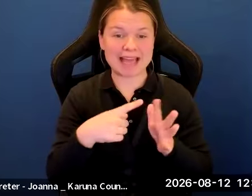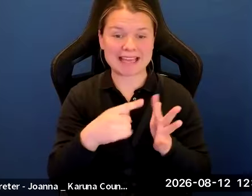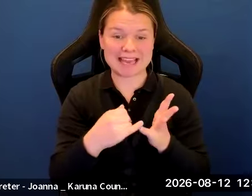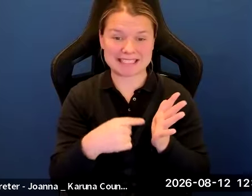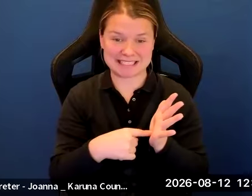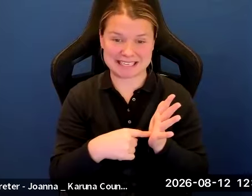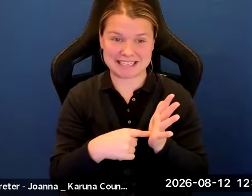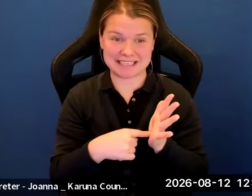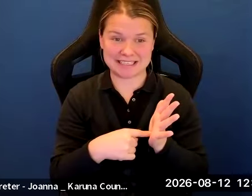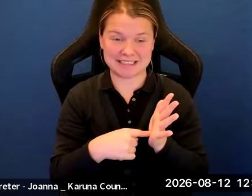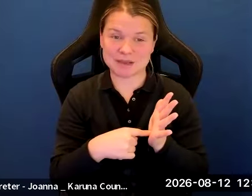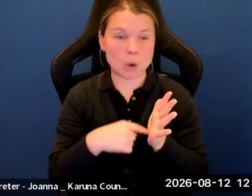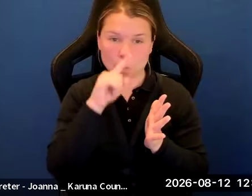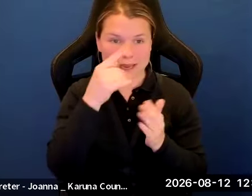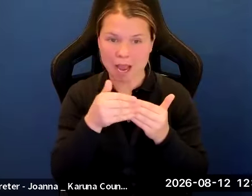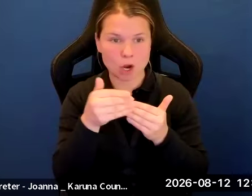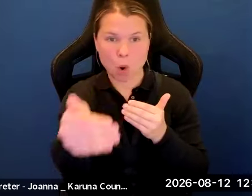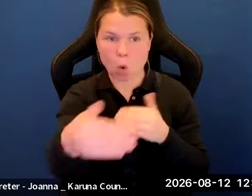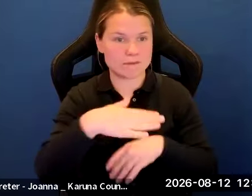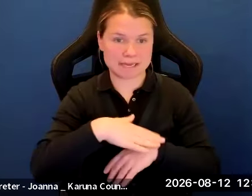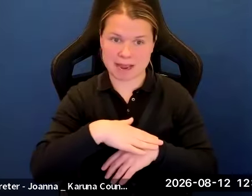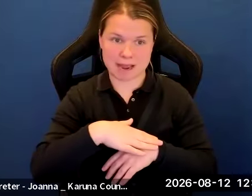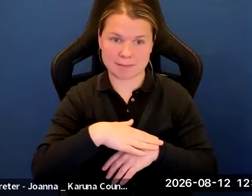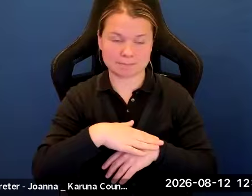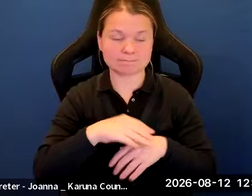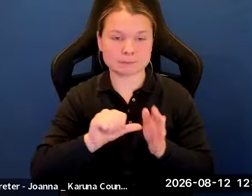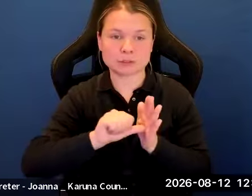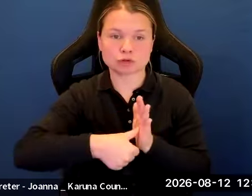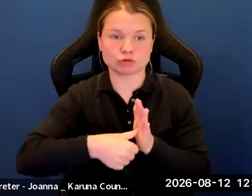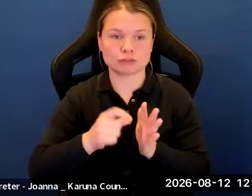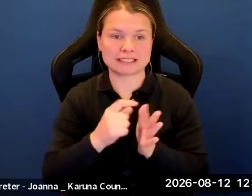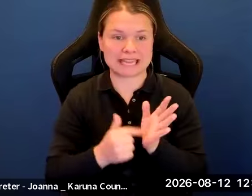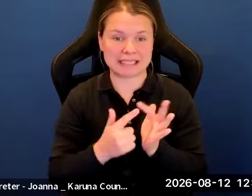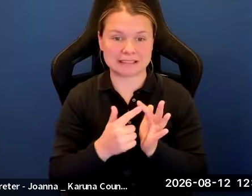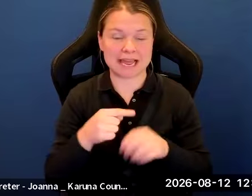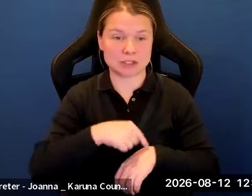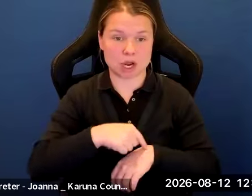before the closing date which is - and closing time which is 5 p.m. Australian Eastern Standard Time as they